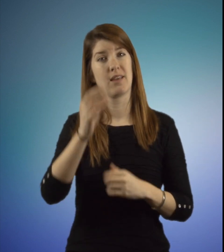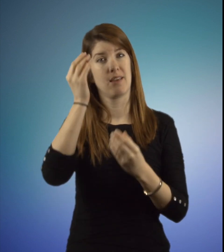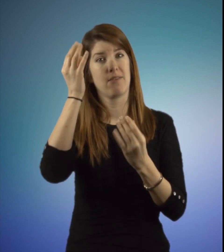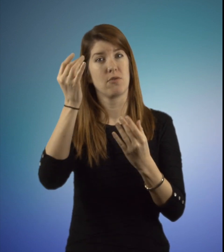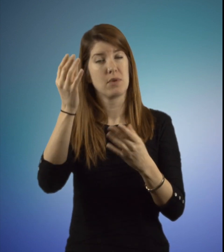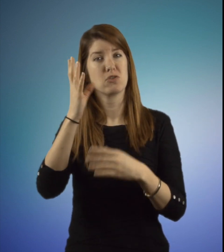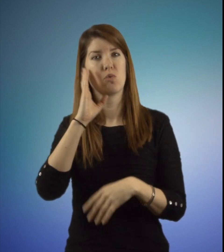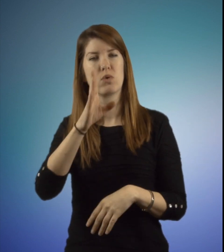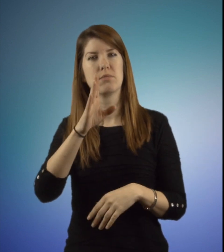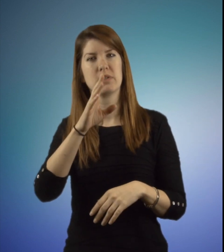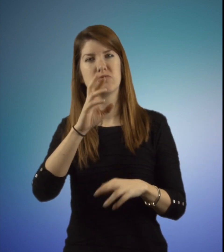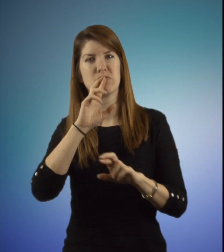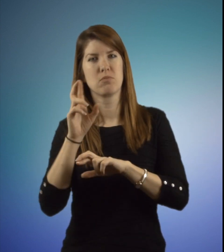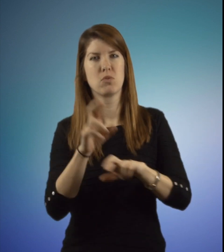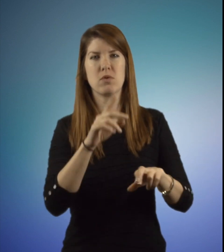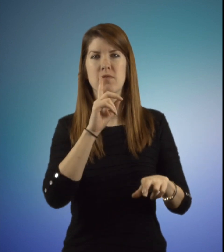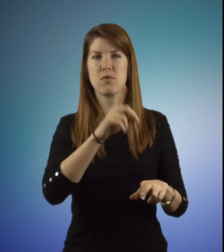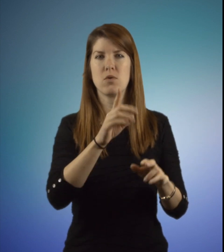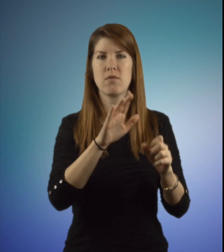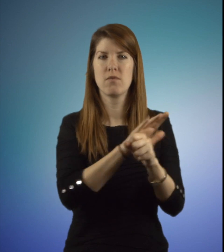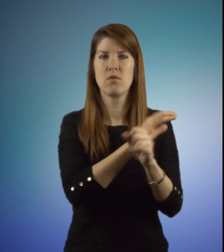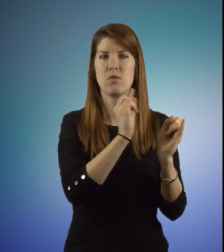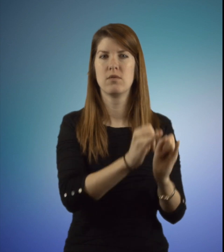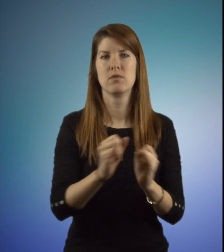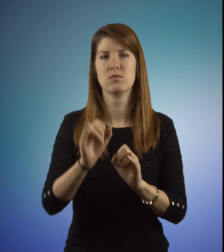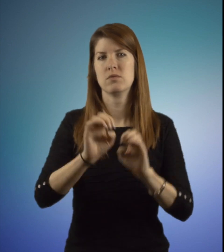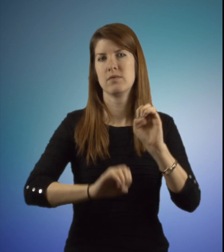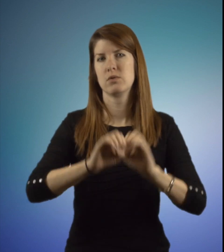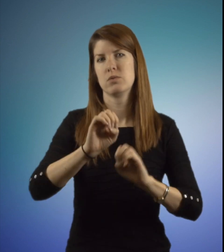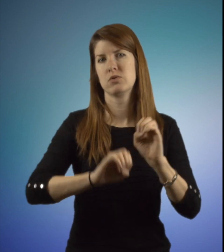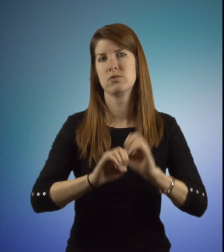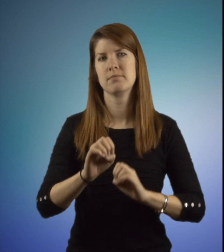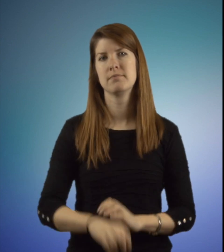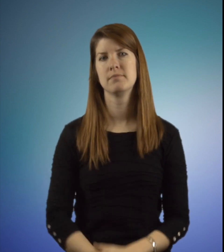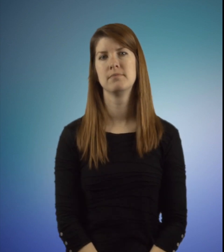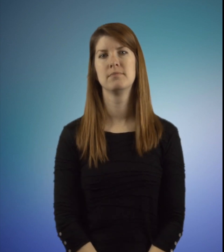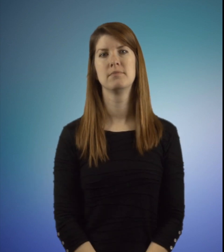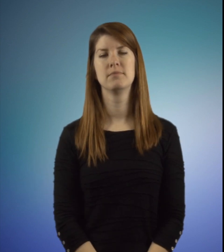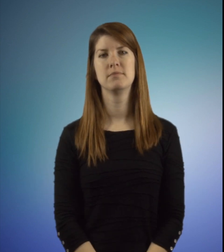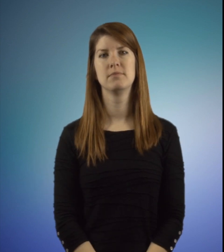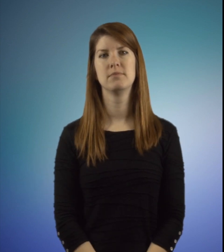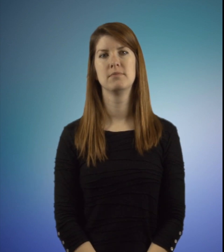This information will be reported in the full and individual evaluation.